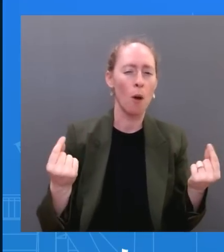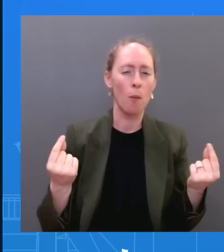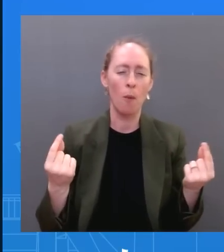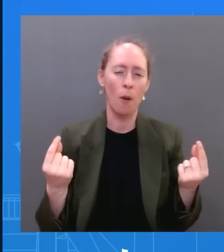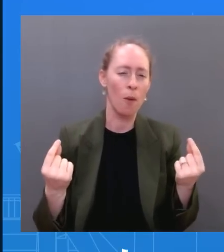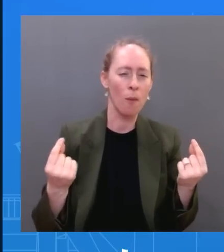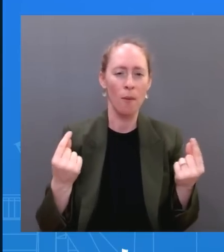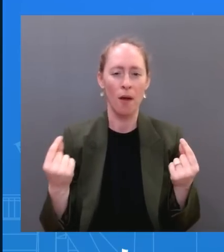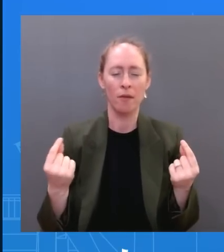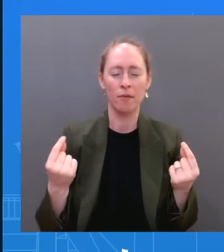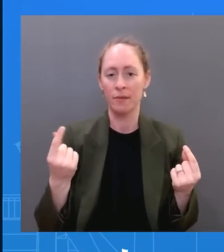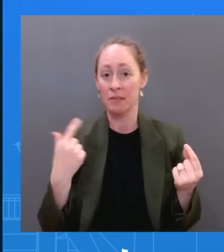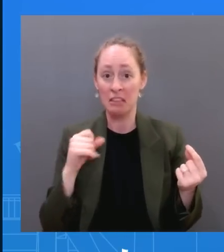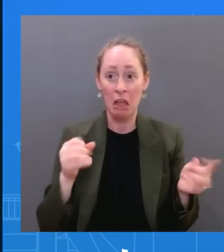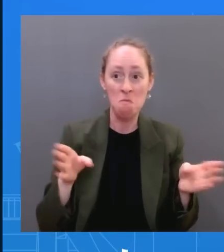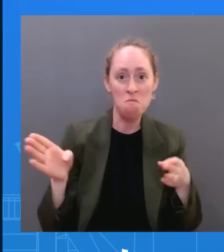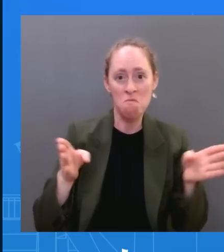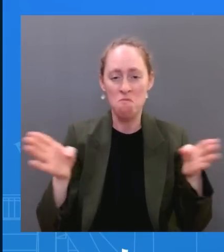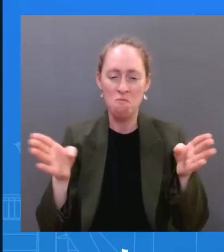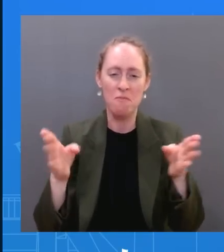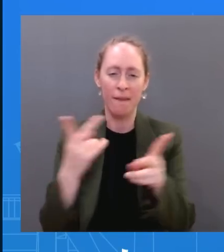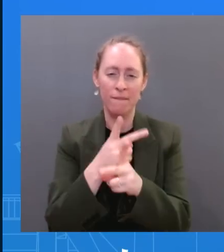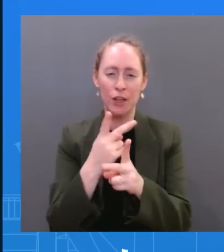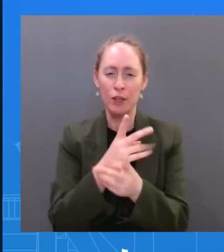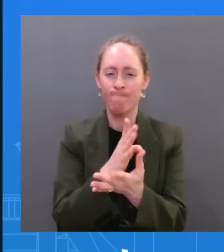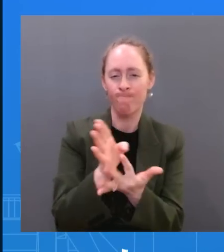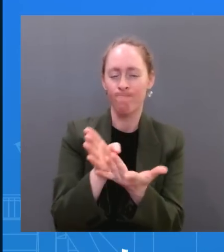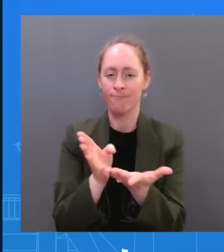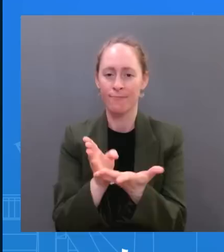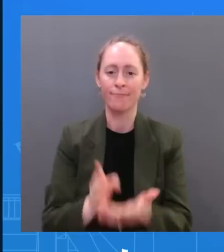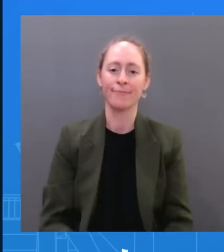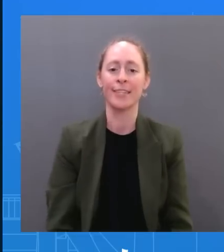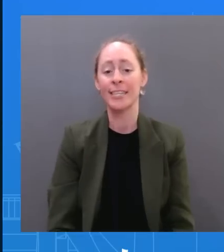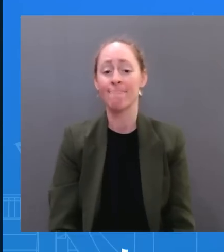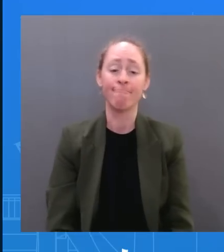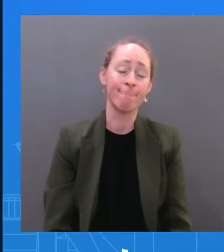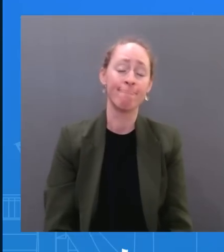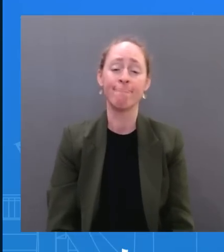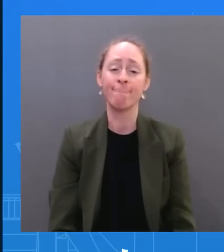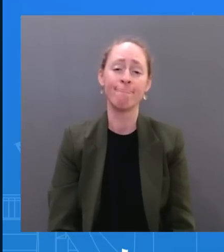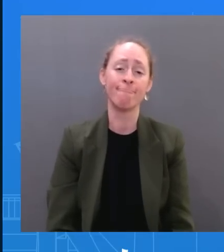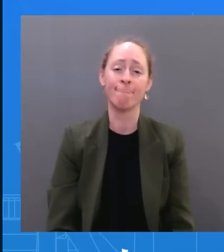but there are components of this potential decision that has kind of given us pause